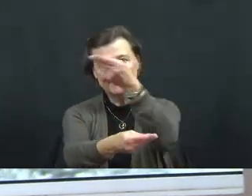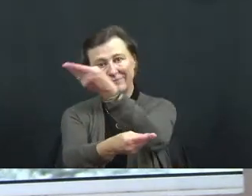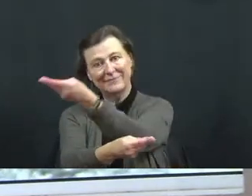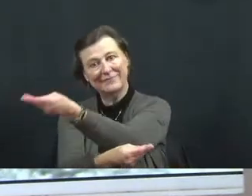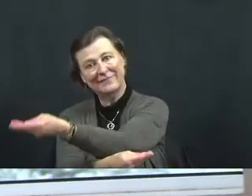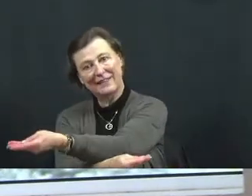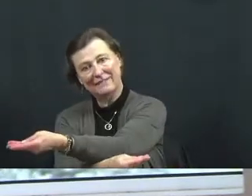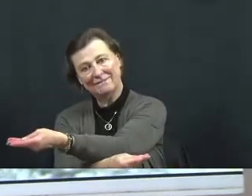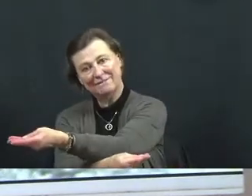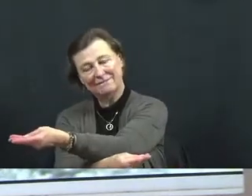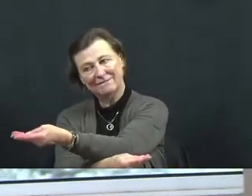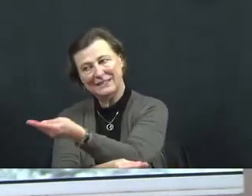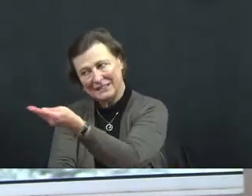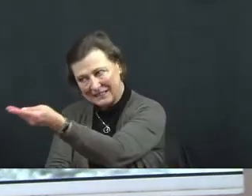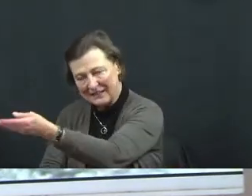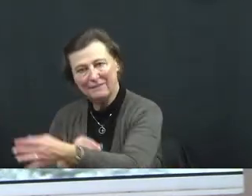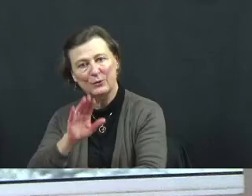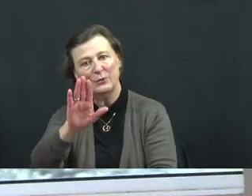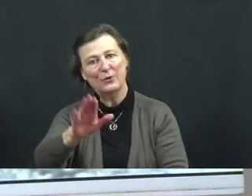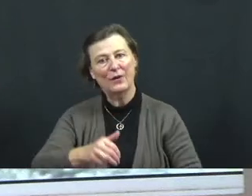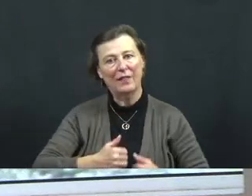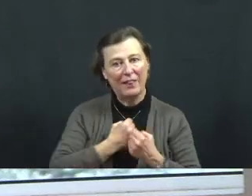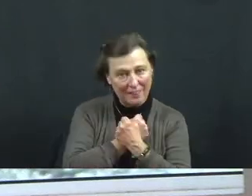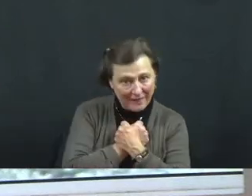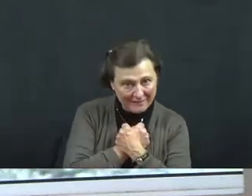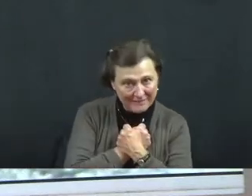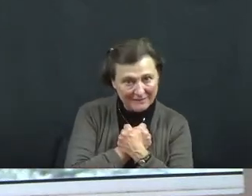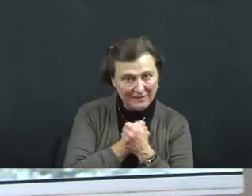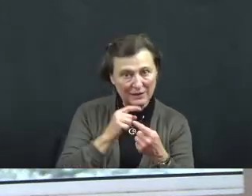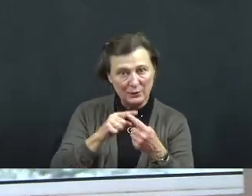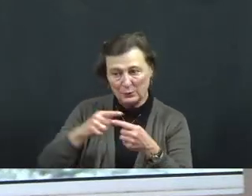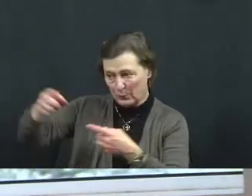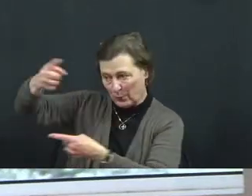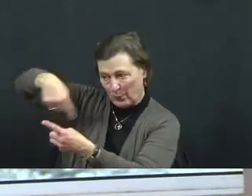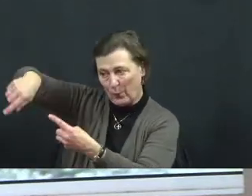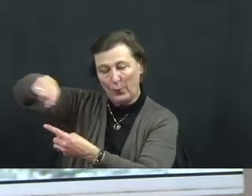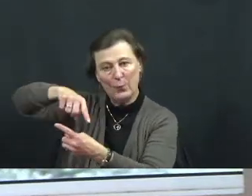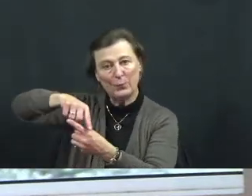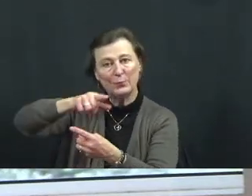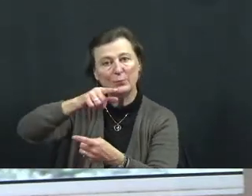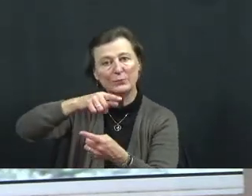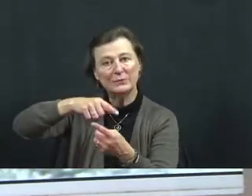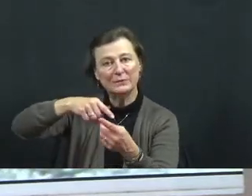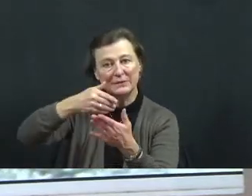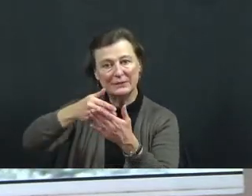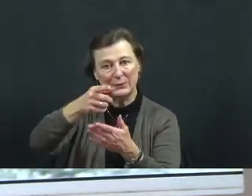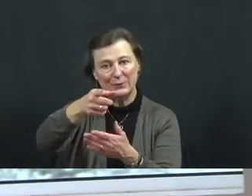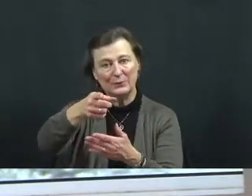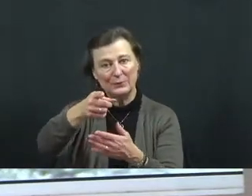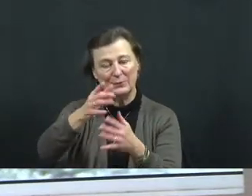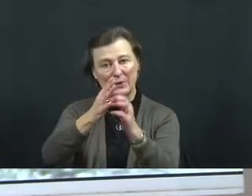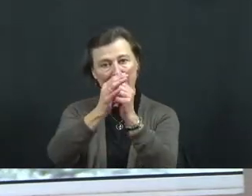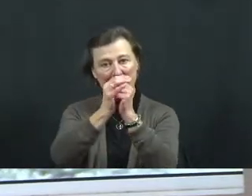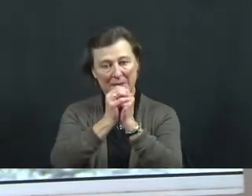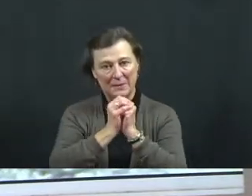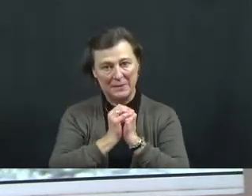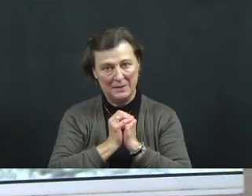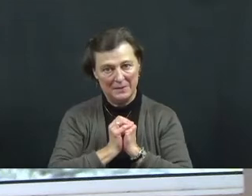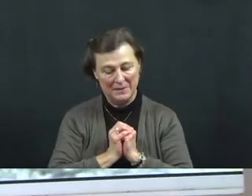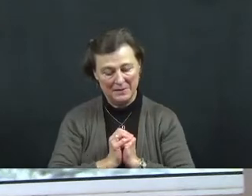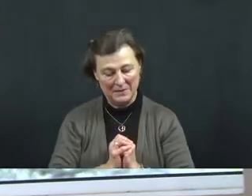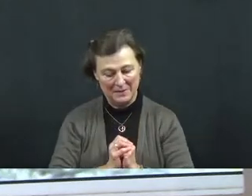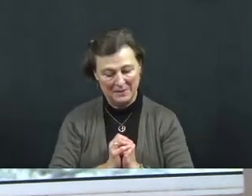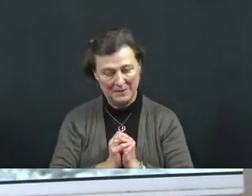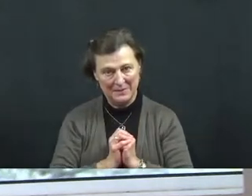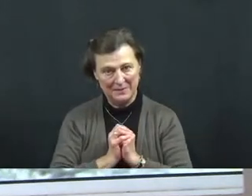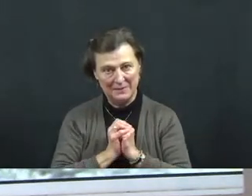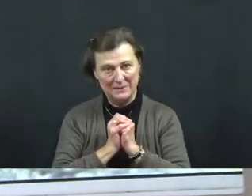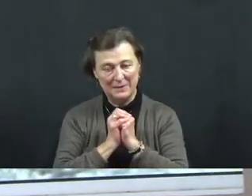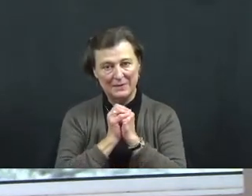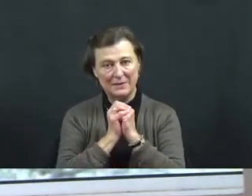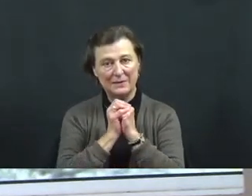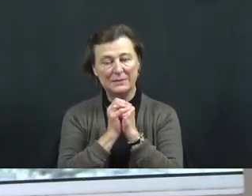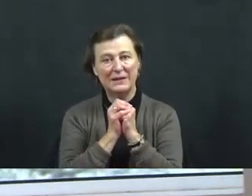Might give of your love to those around you.